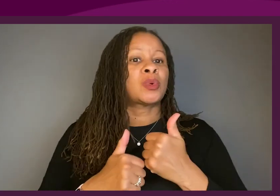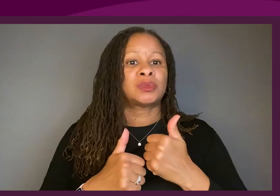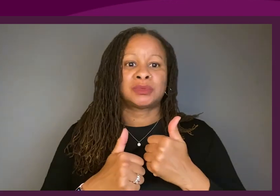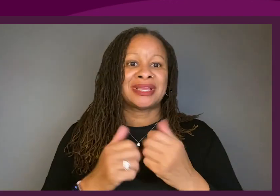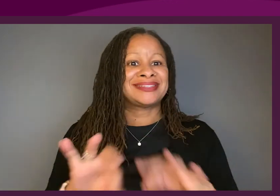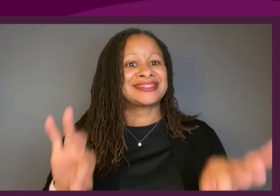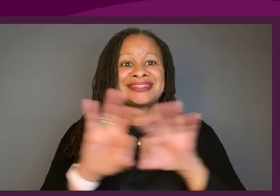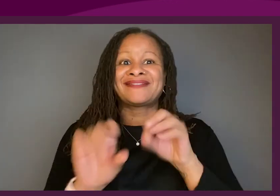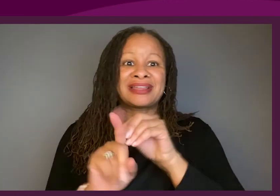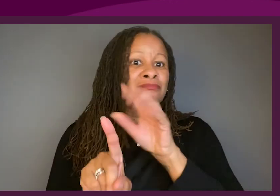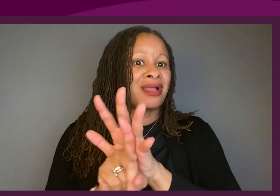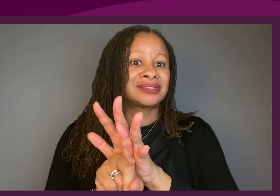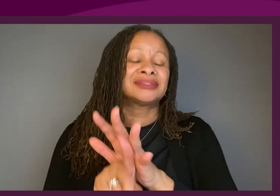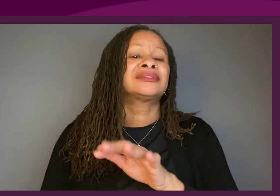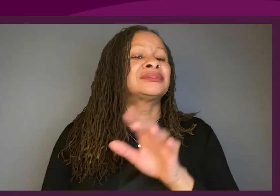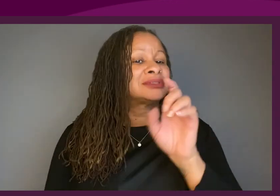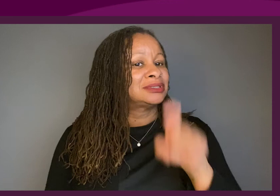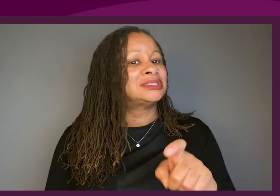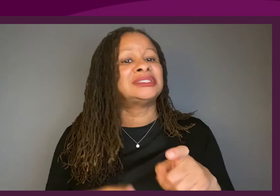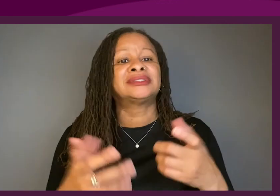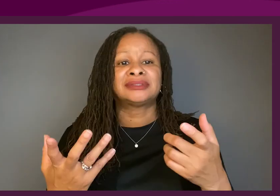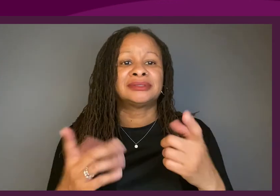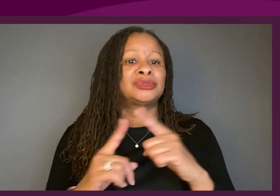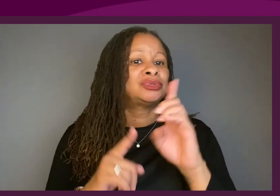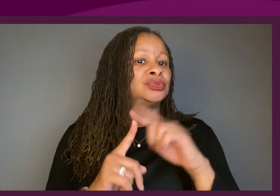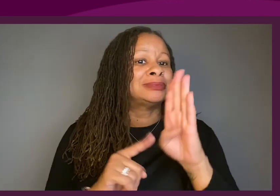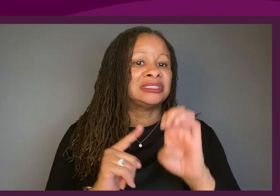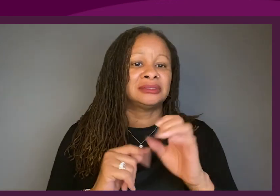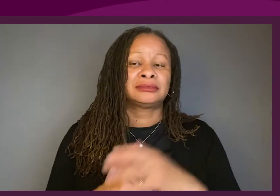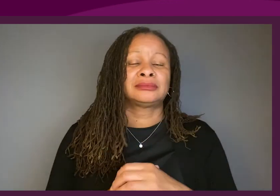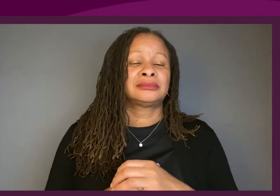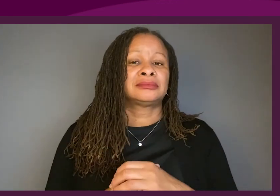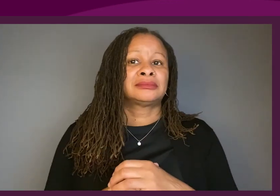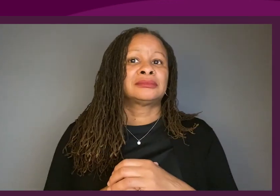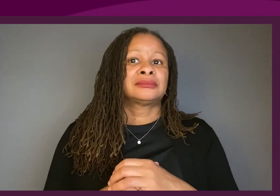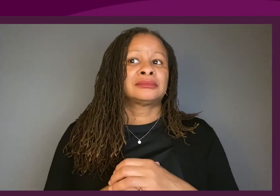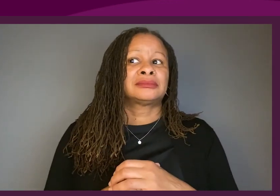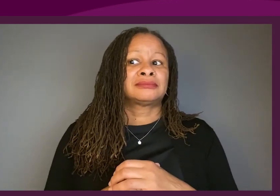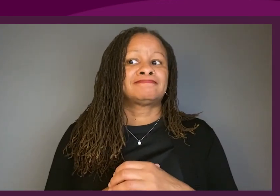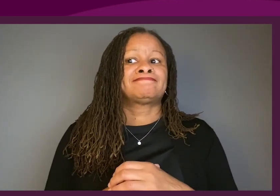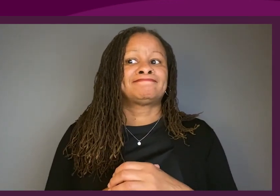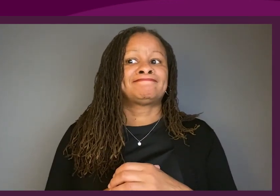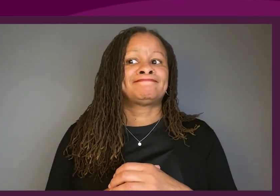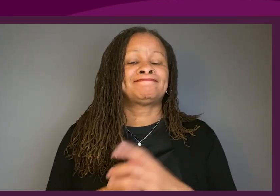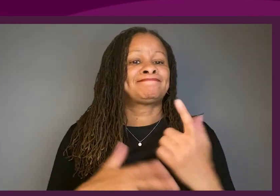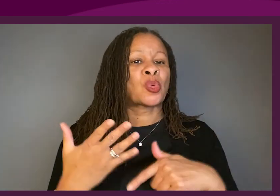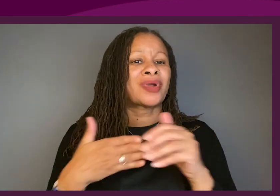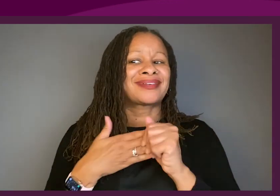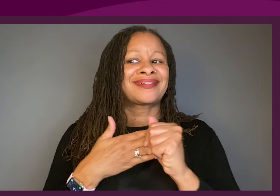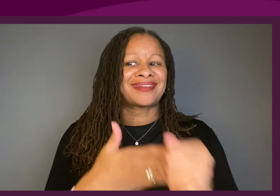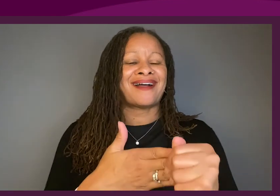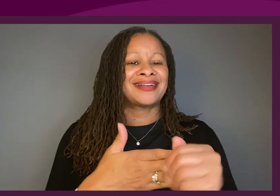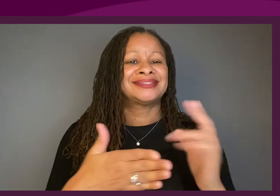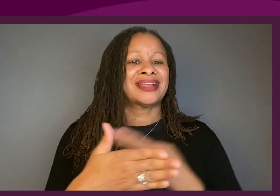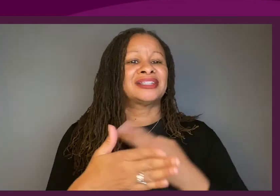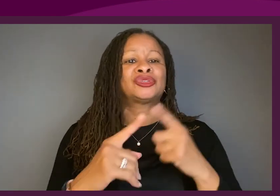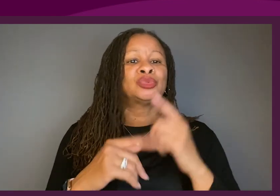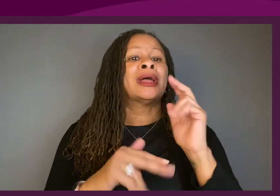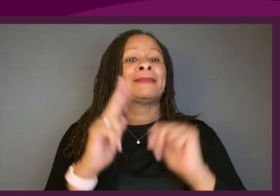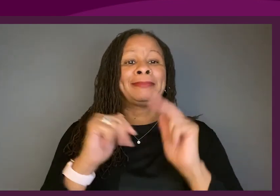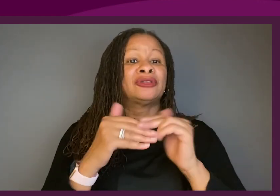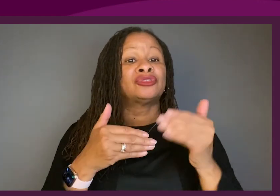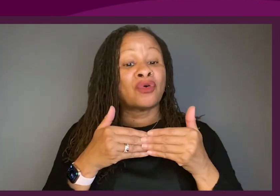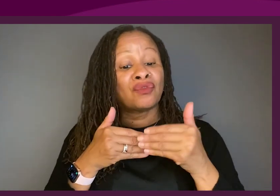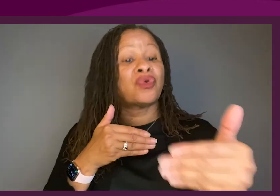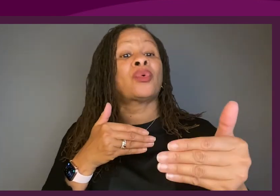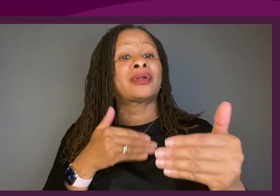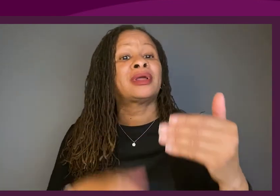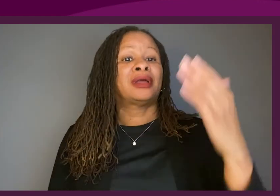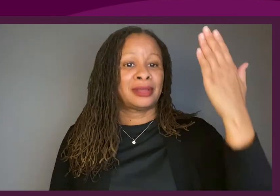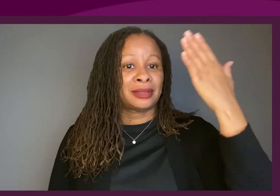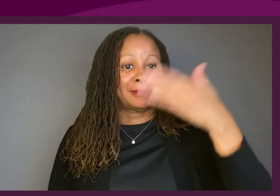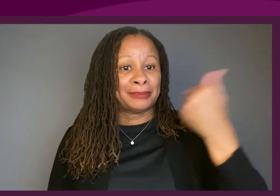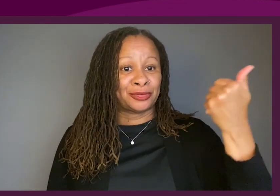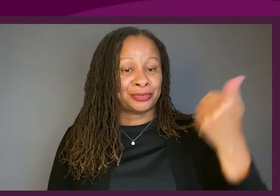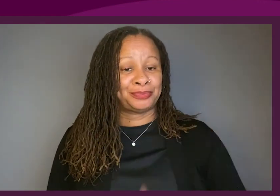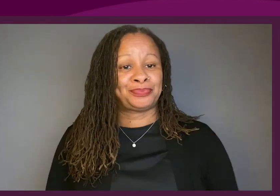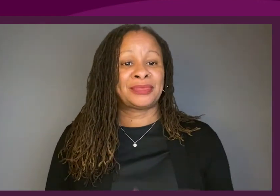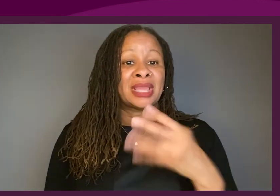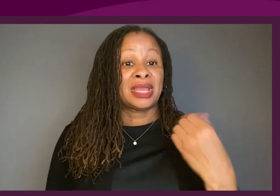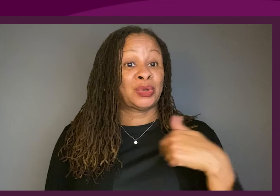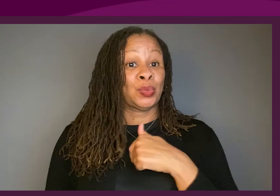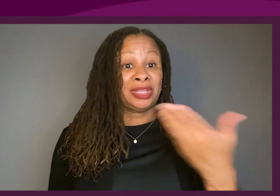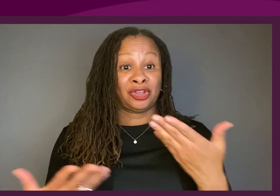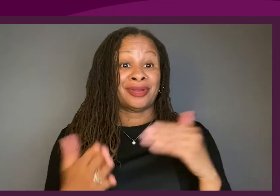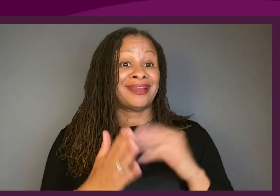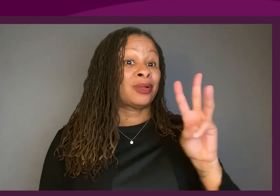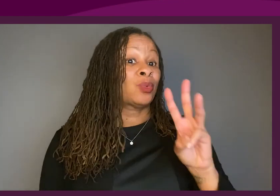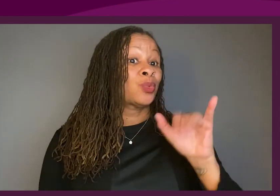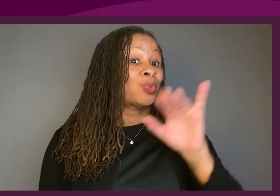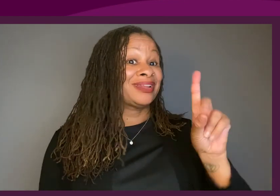And we at WID are learning and growing in our ability to center our work in ways that